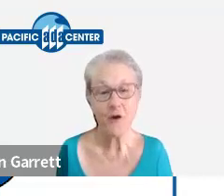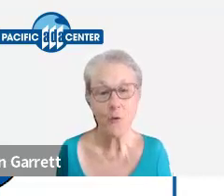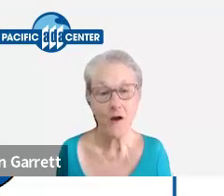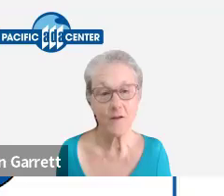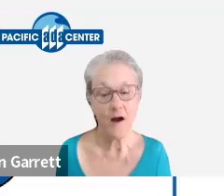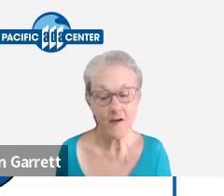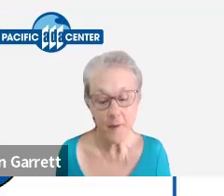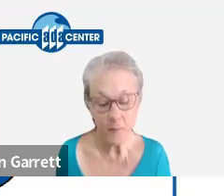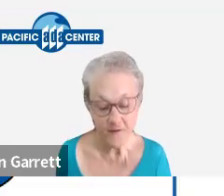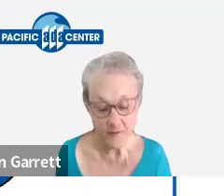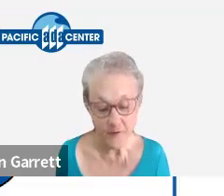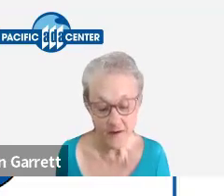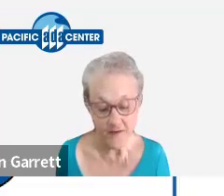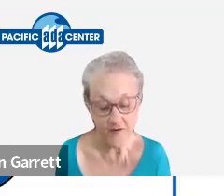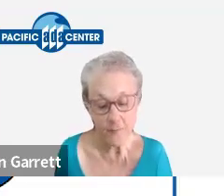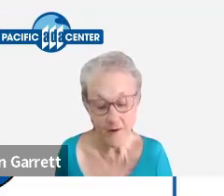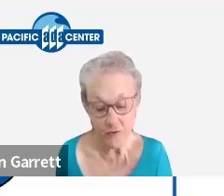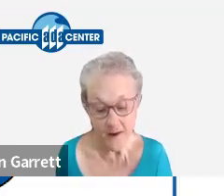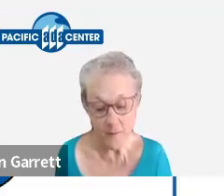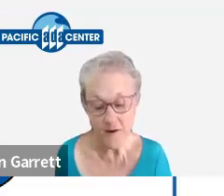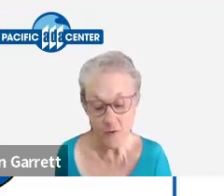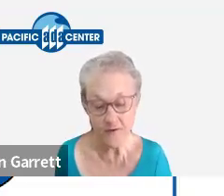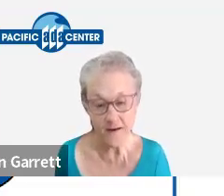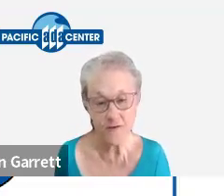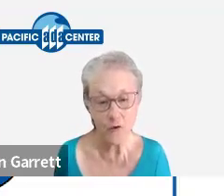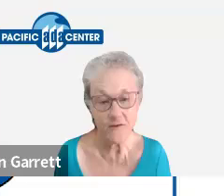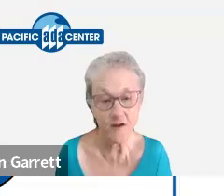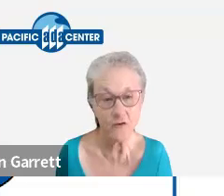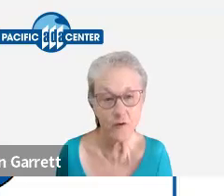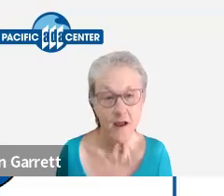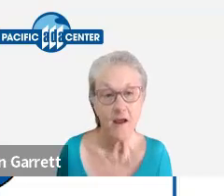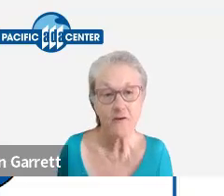So a lot of people with disabilities, especially in the bigger cities across the country,